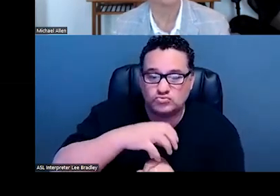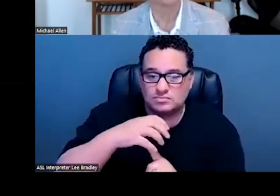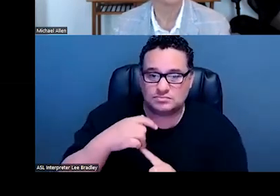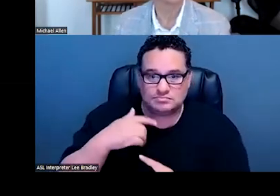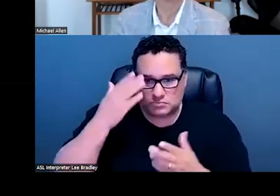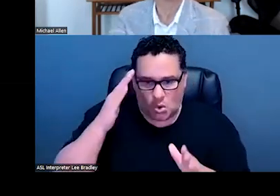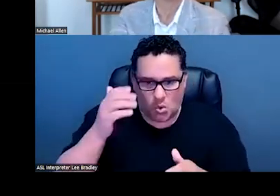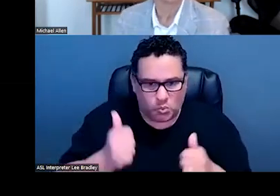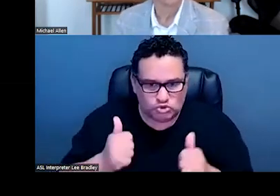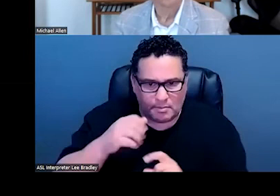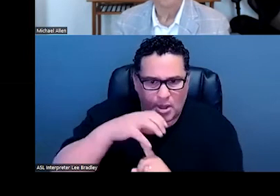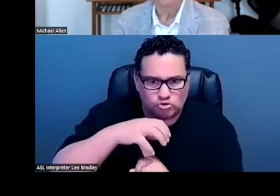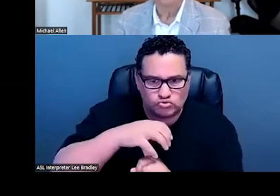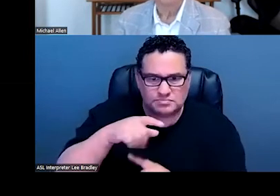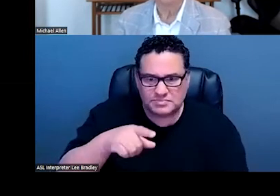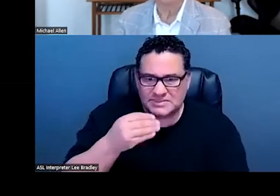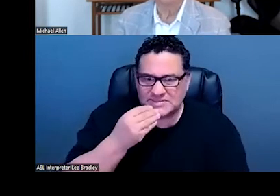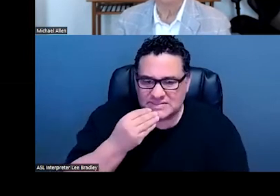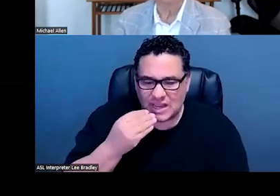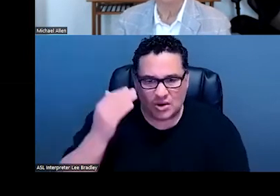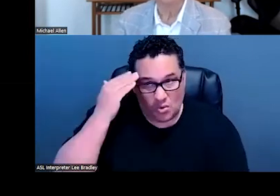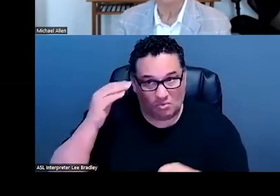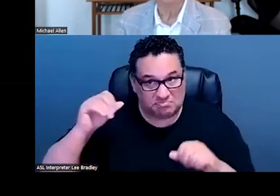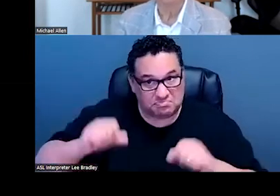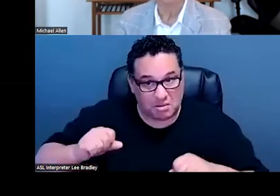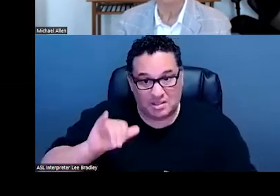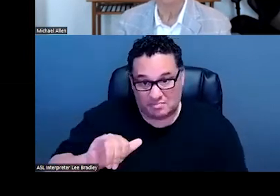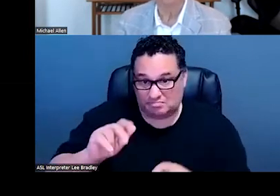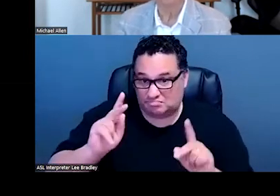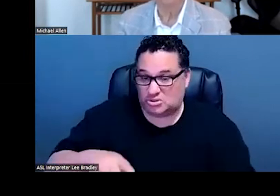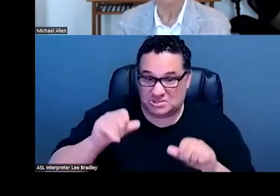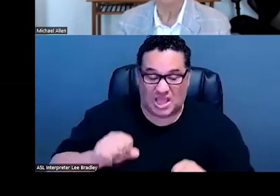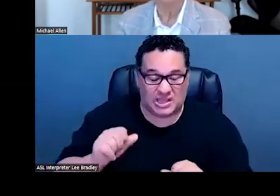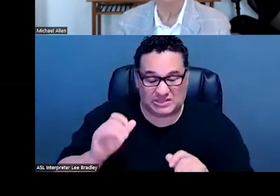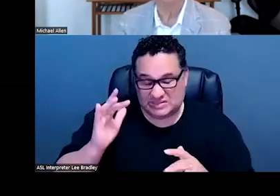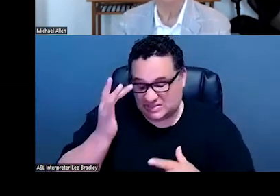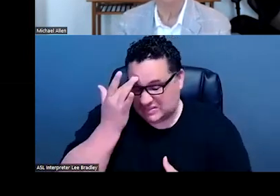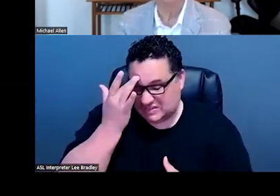KNOW THERE IS A POTENTIAL THAT THAT PERSON COULD GET SICK, TWO, THREE, FOUR FIVE DAYS FROM NOW.